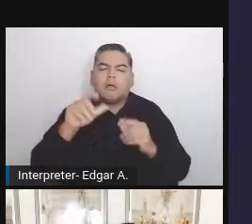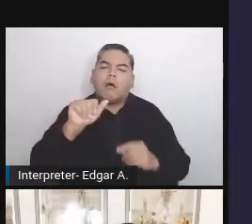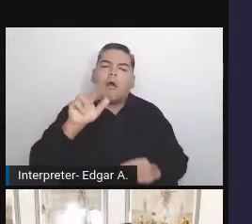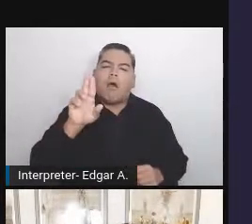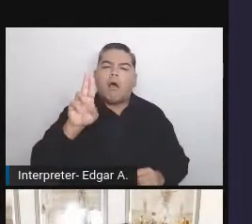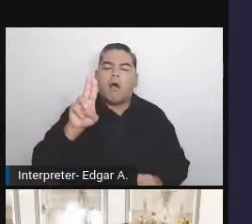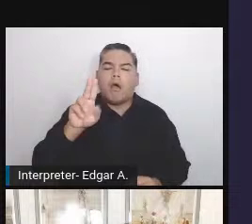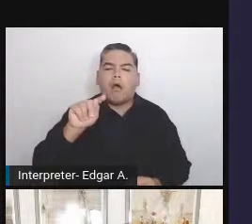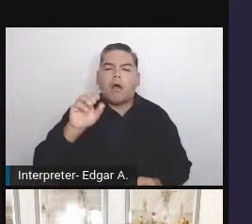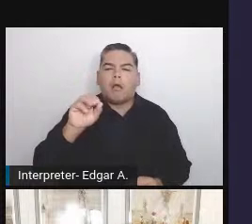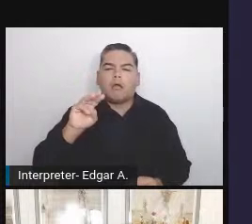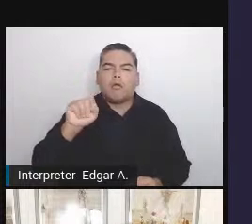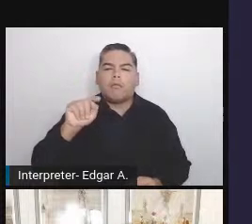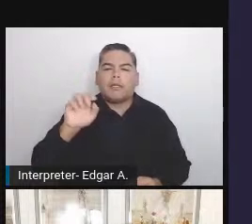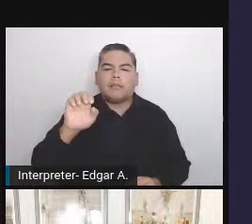So let's talk about that.